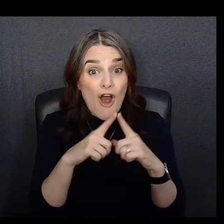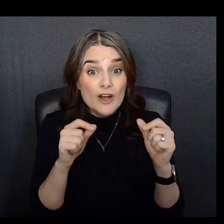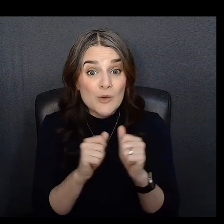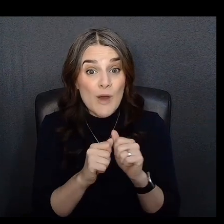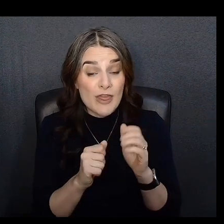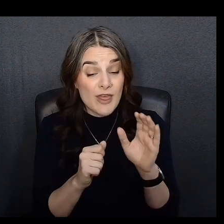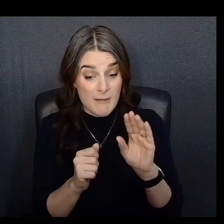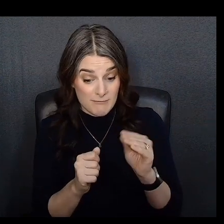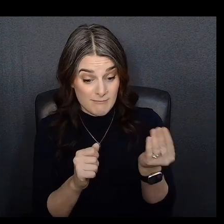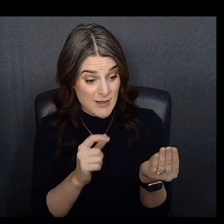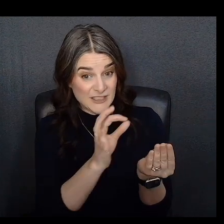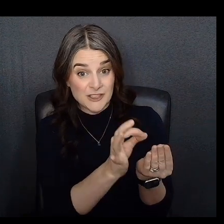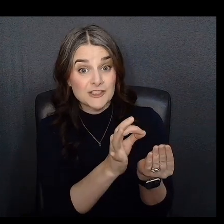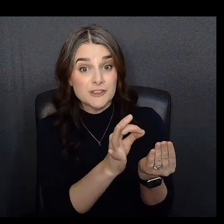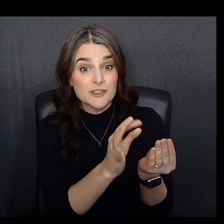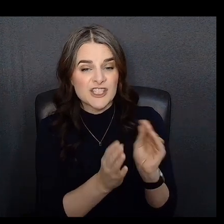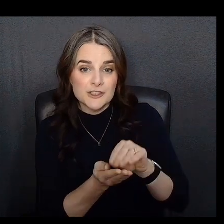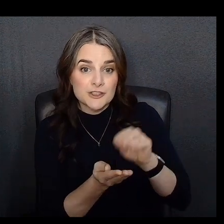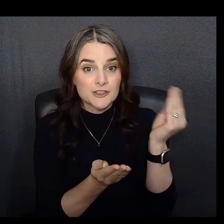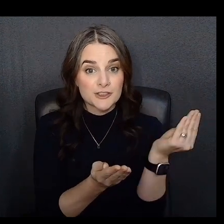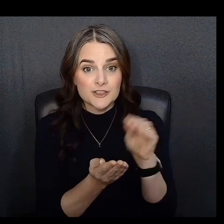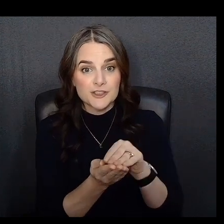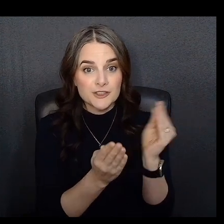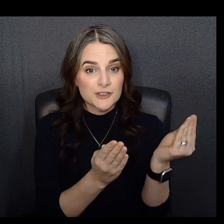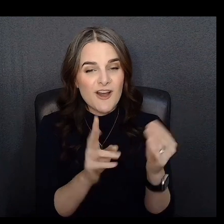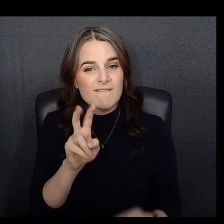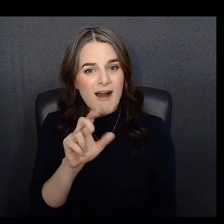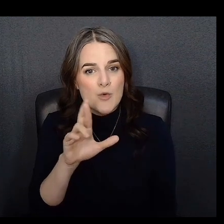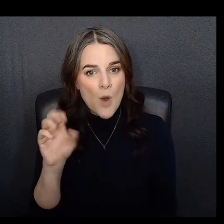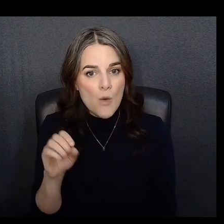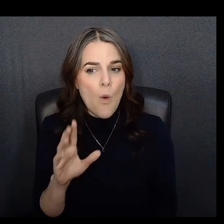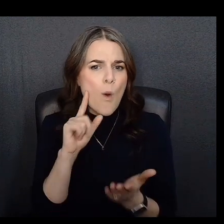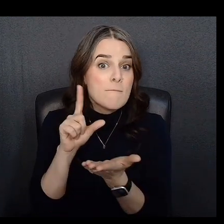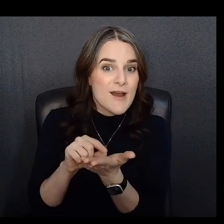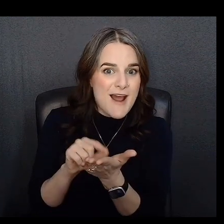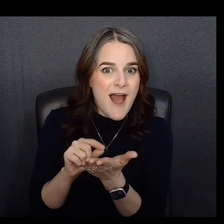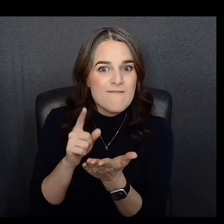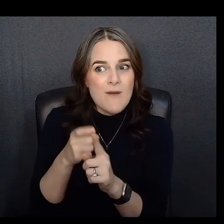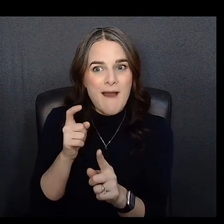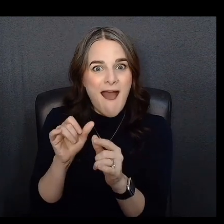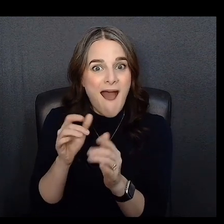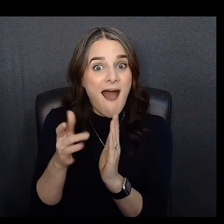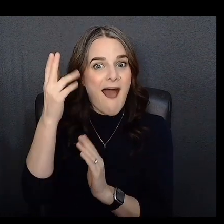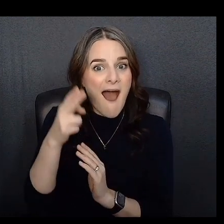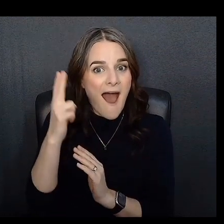or you might have print outs that are just screenshots of a high tech system. So there's lots of different variation